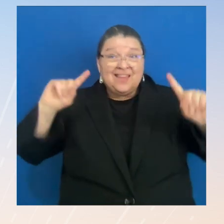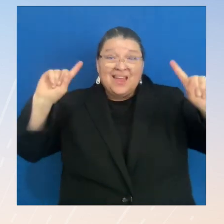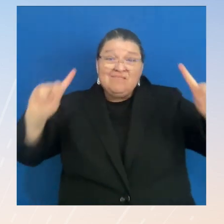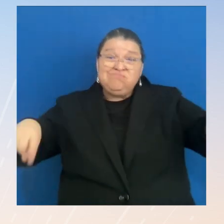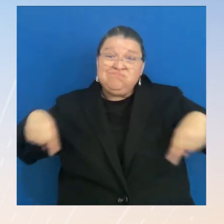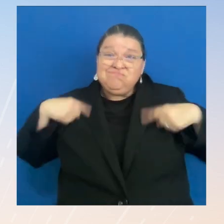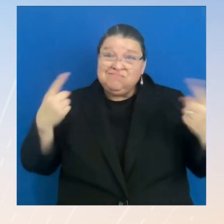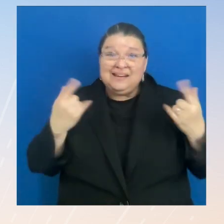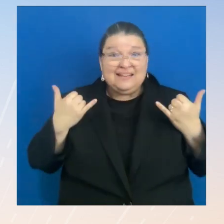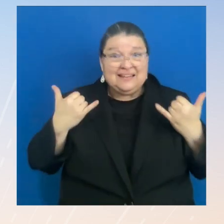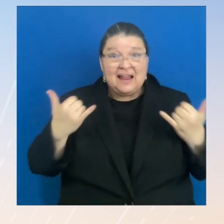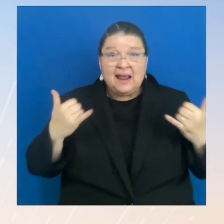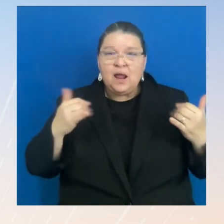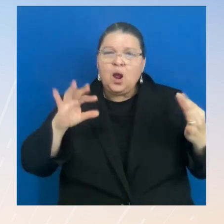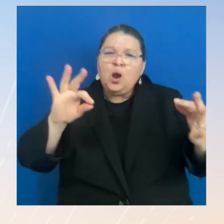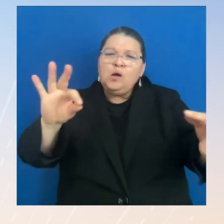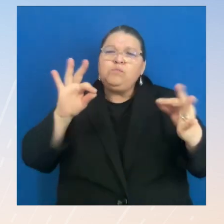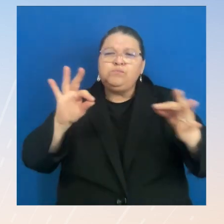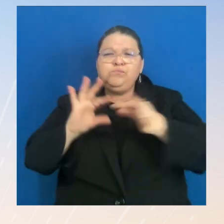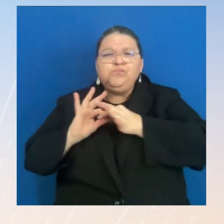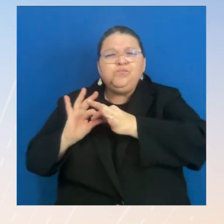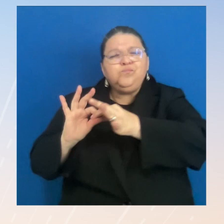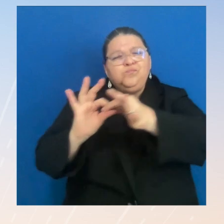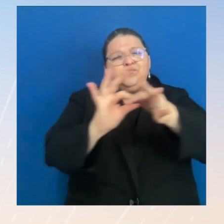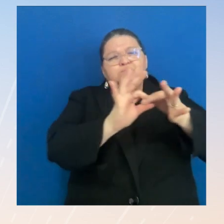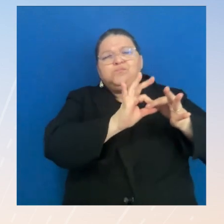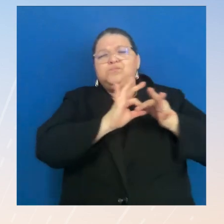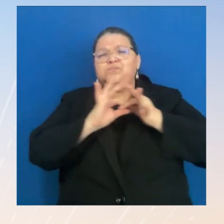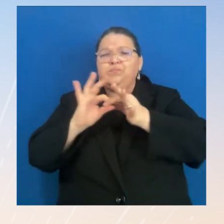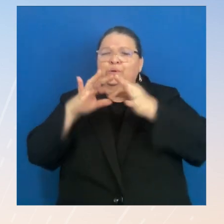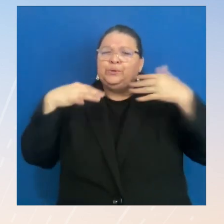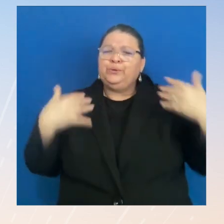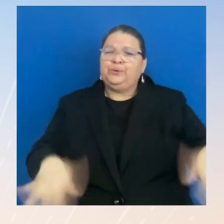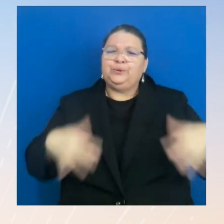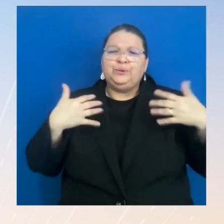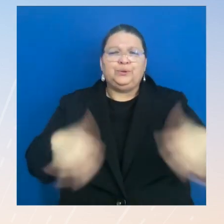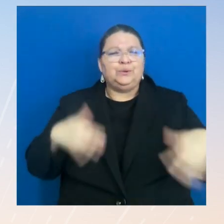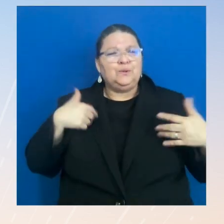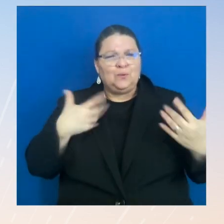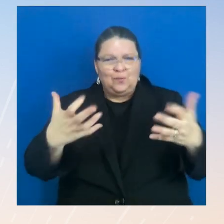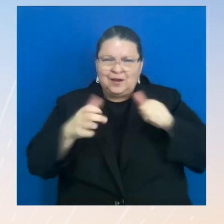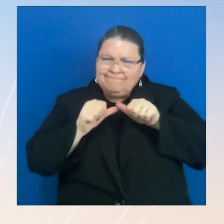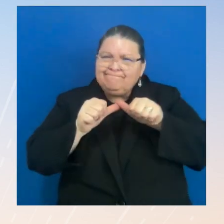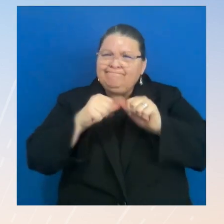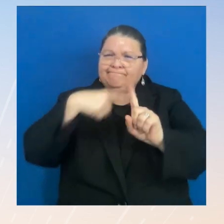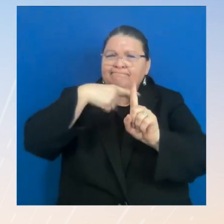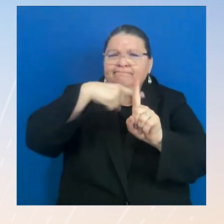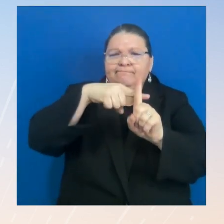so it's an opportunity to do exactly that. In terms of a meeting with President Zelenskyy or an engagement with President Zelenskyy,